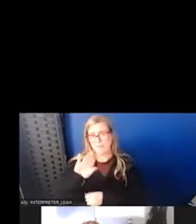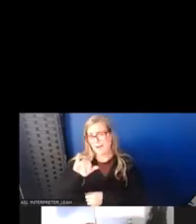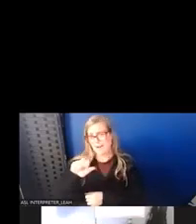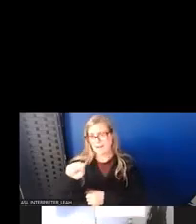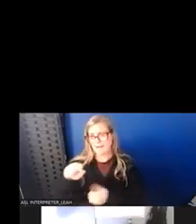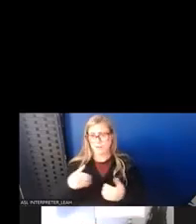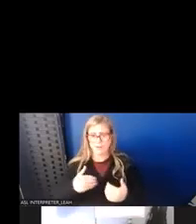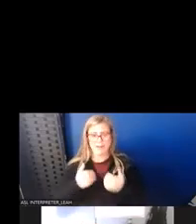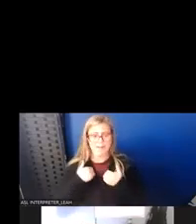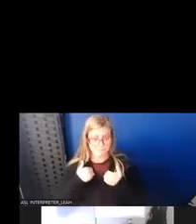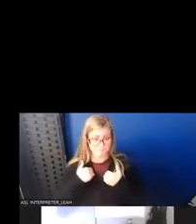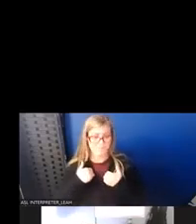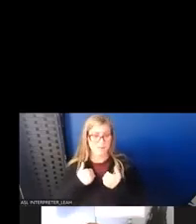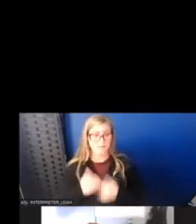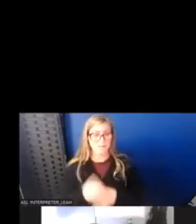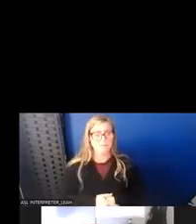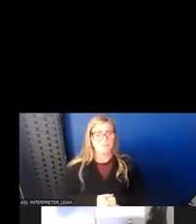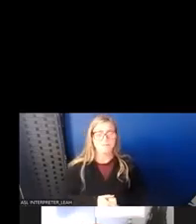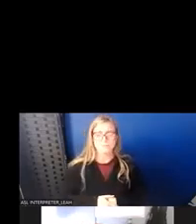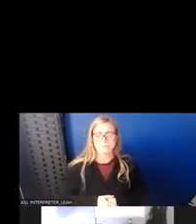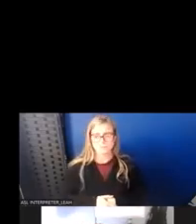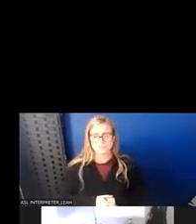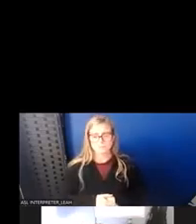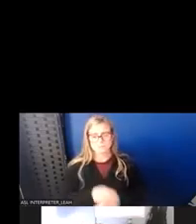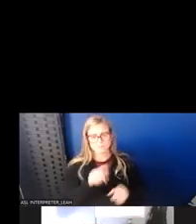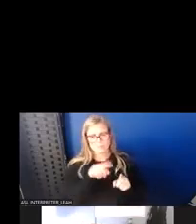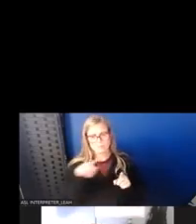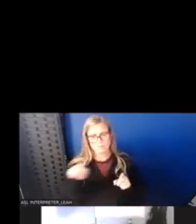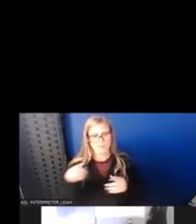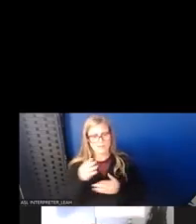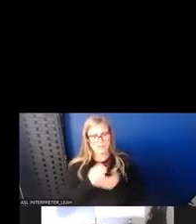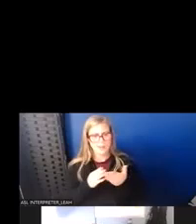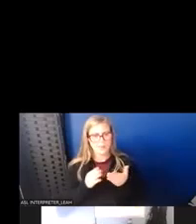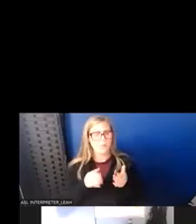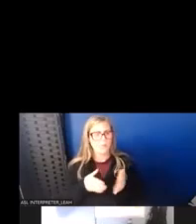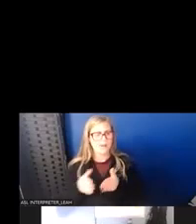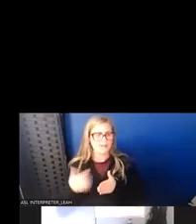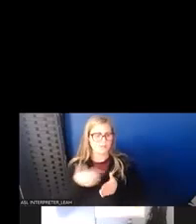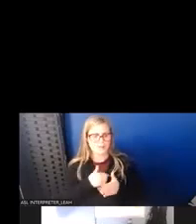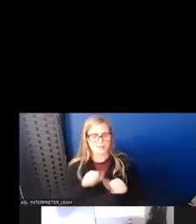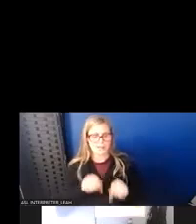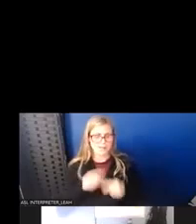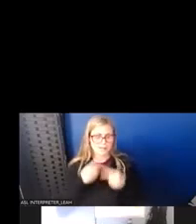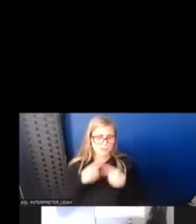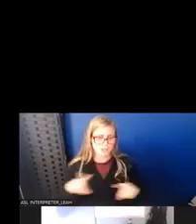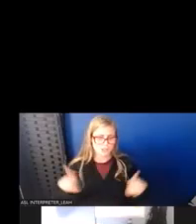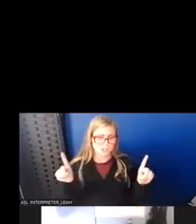So what are some of the ways how we can, you know, achieve this reflective discussion?